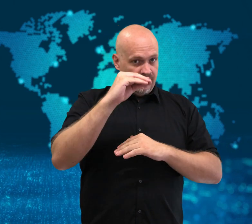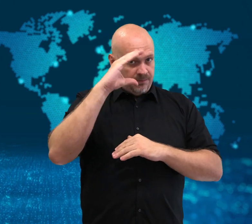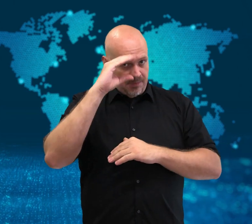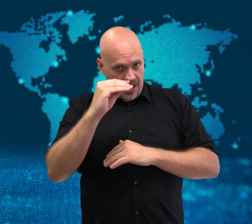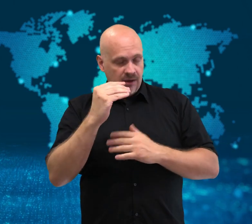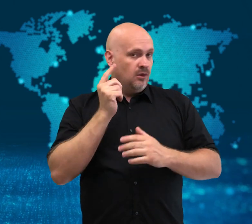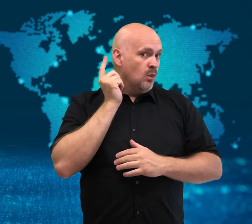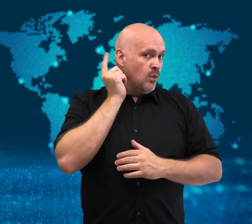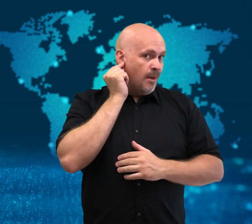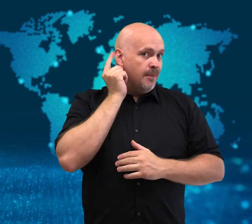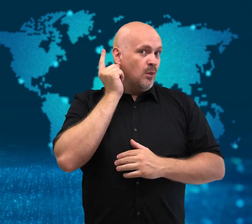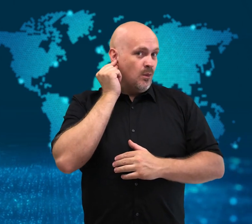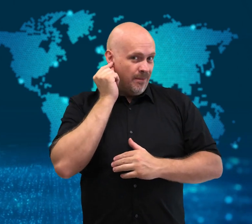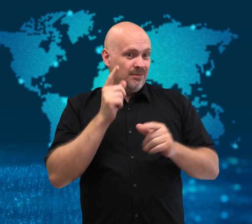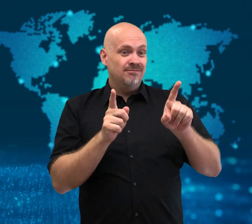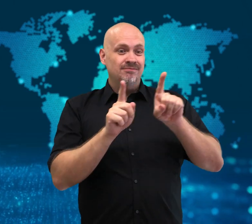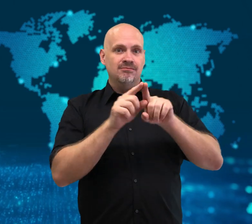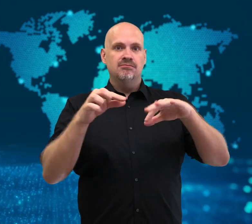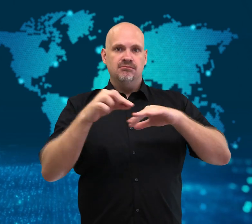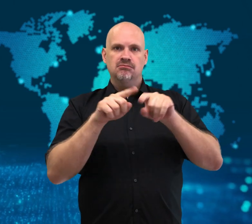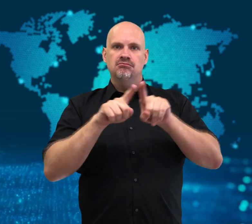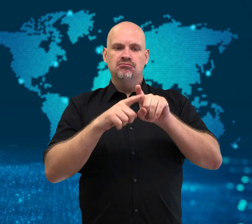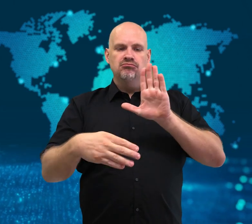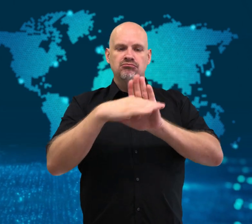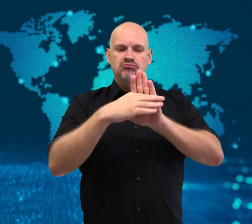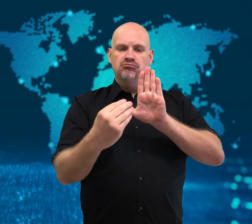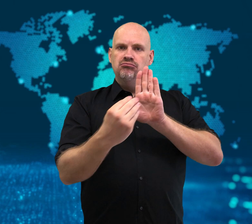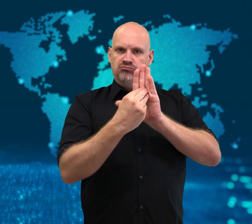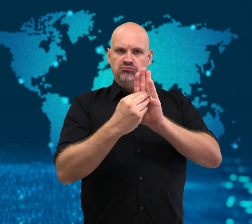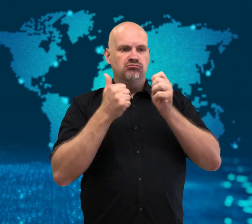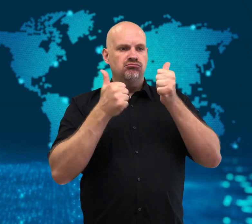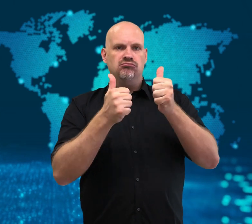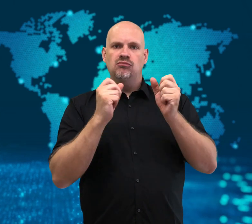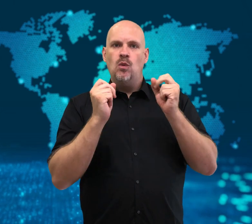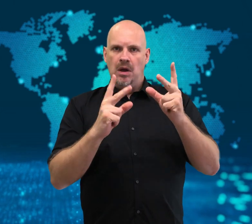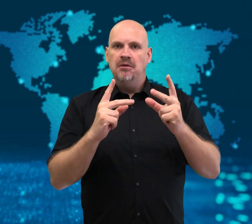legalizing same-sex marriage.